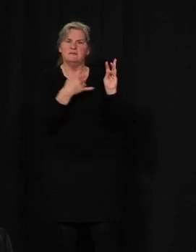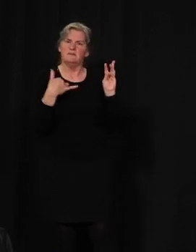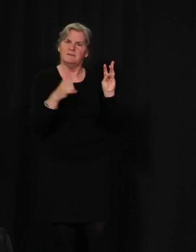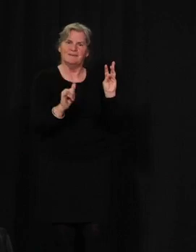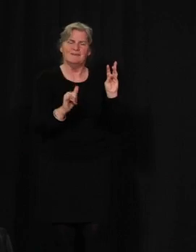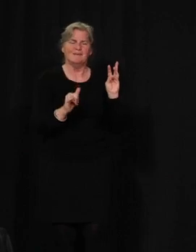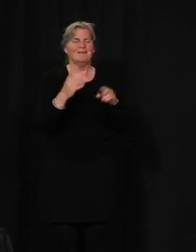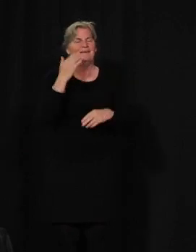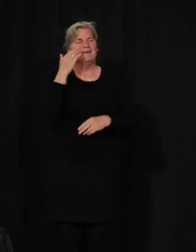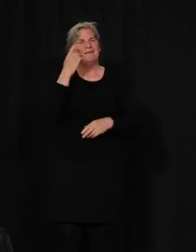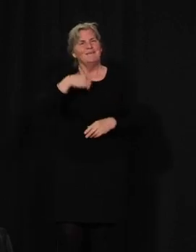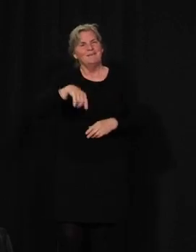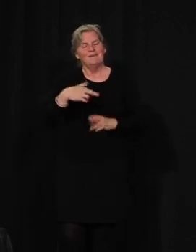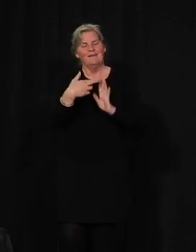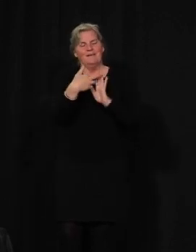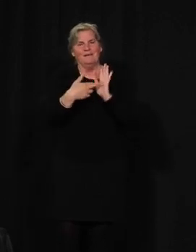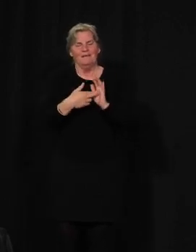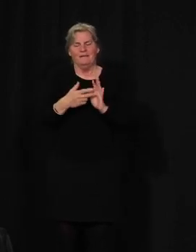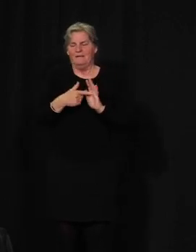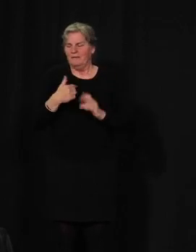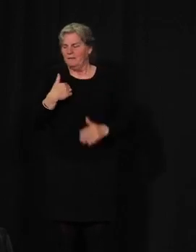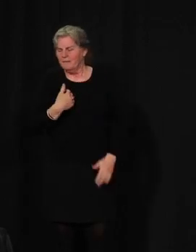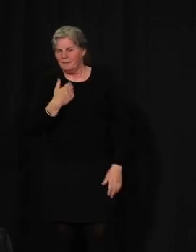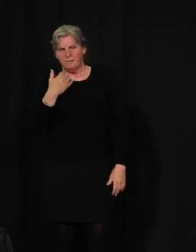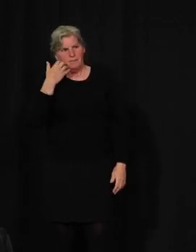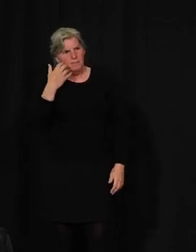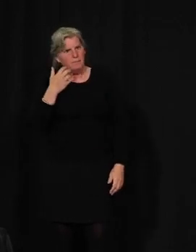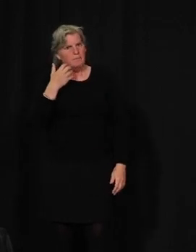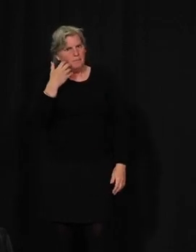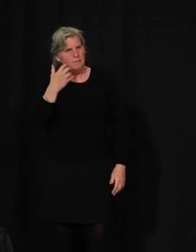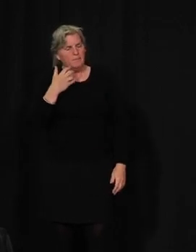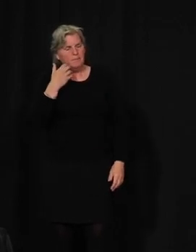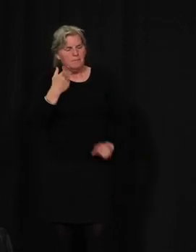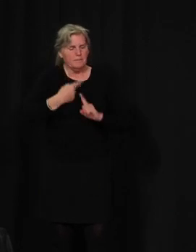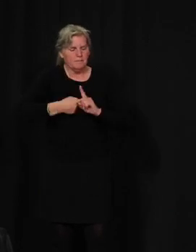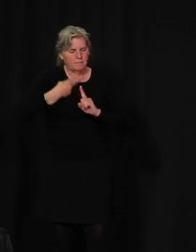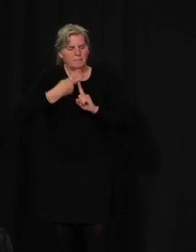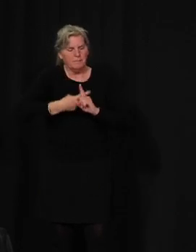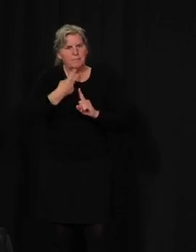I get how the rules are wearingn people. We have been doing this for months, and we have many more